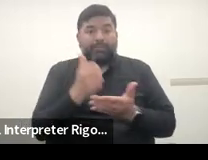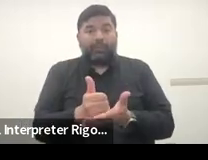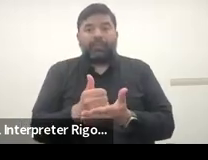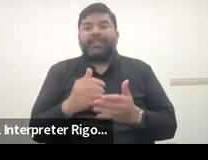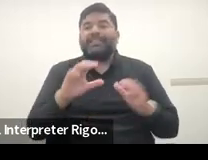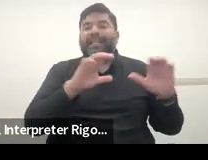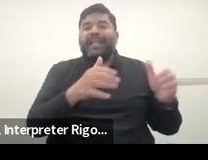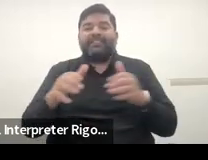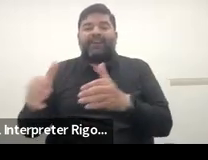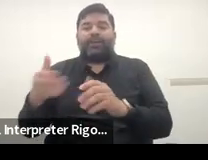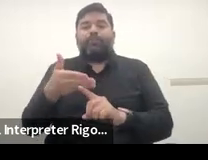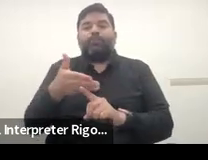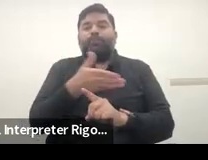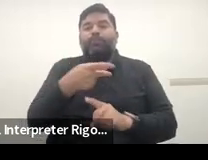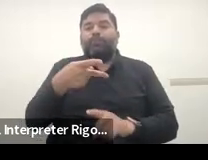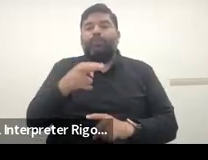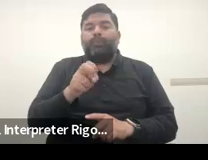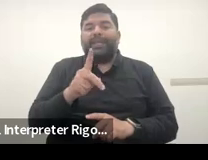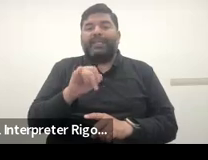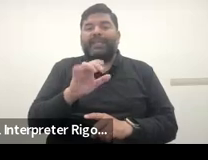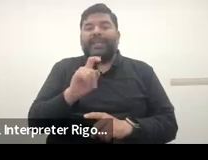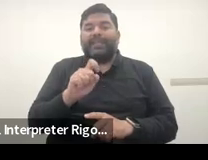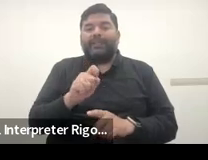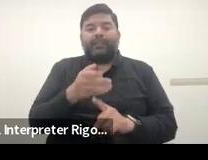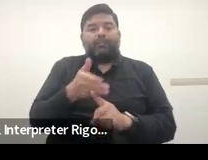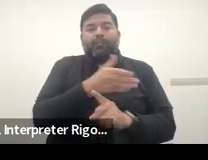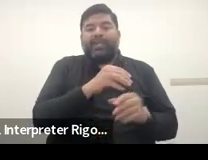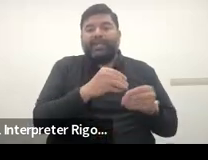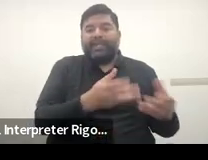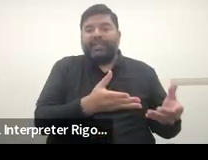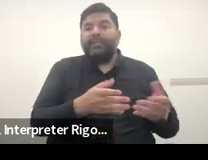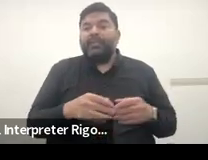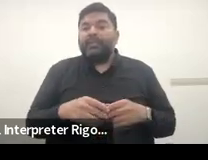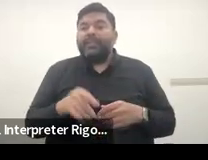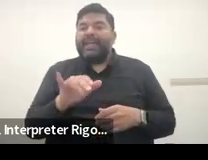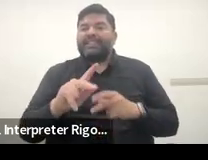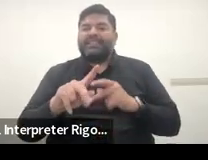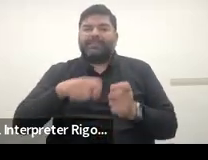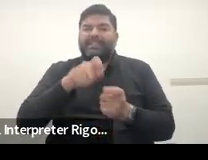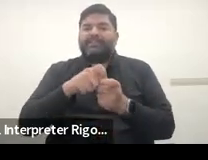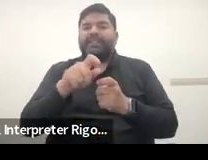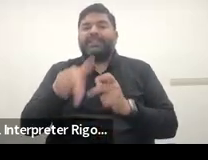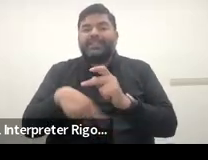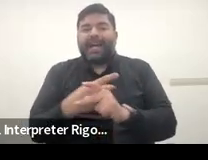So this is a particular type of construction in many sign languages, but I'm most familiar